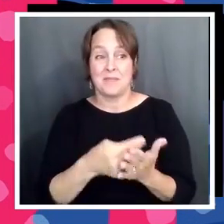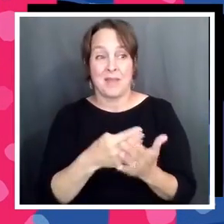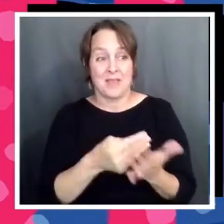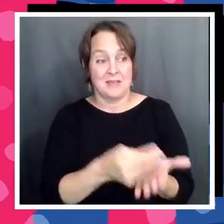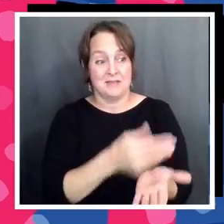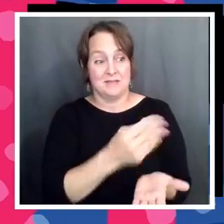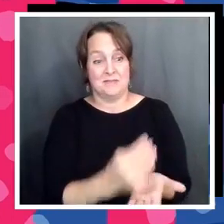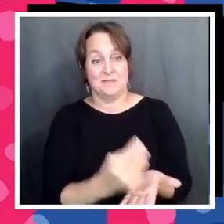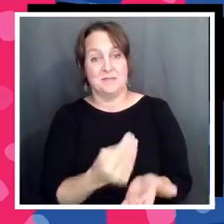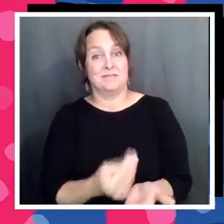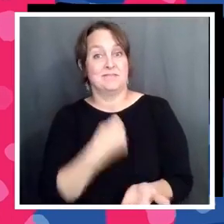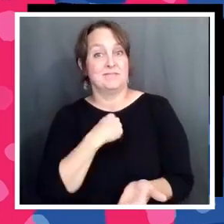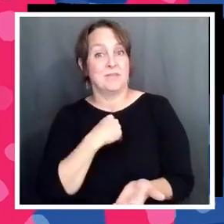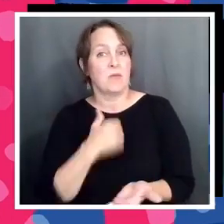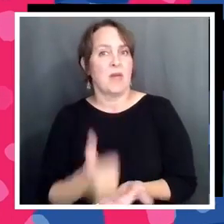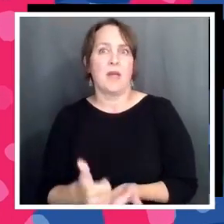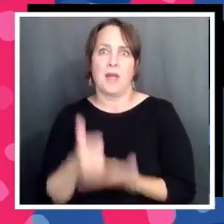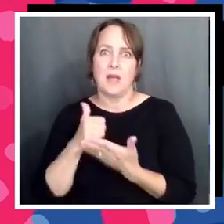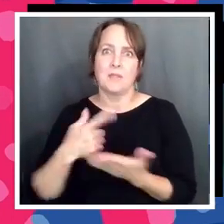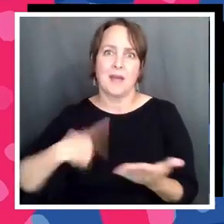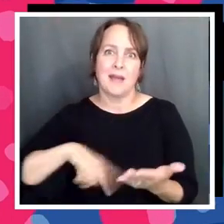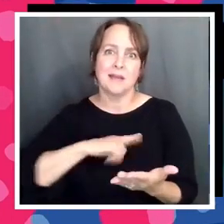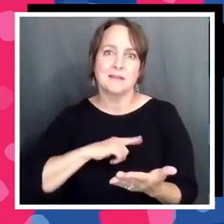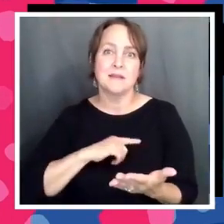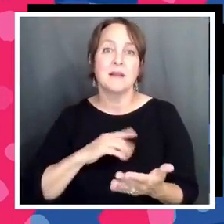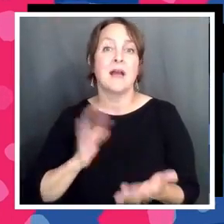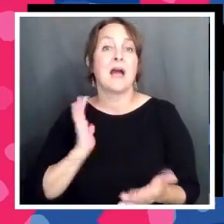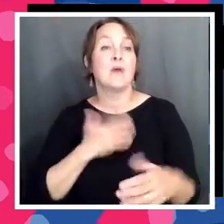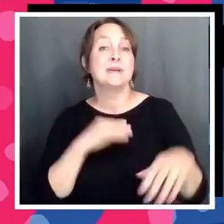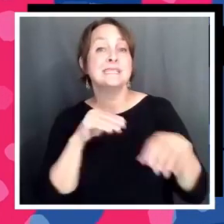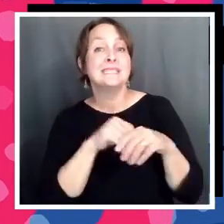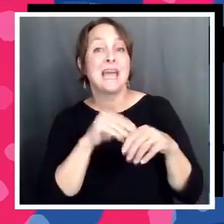WITH WE HAD TO CUT BACK ON OTHER THINGS TO BE ABLE TO